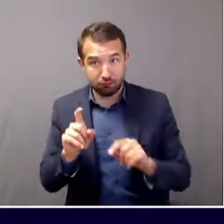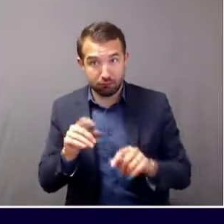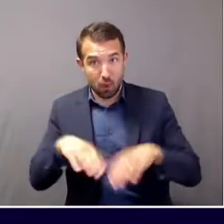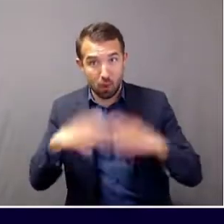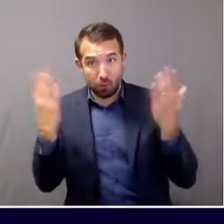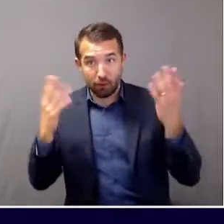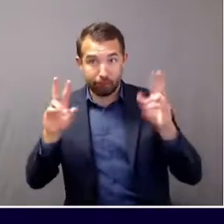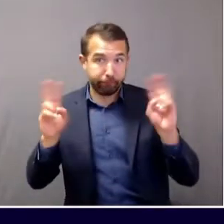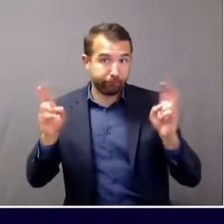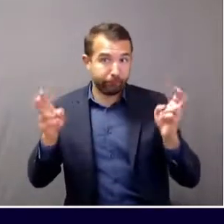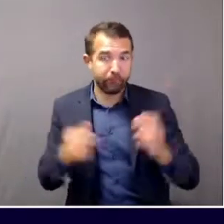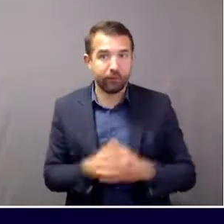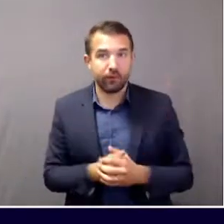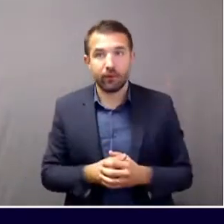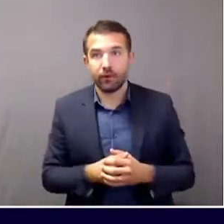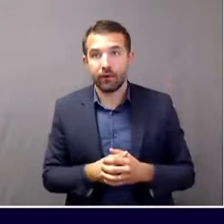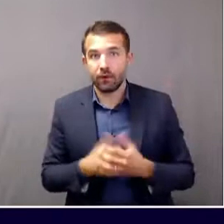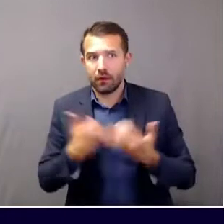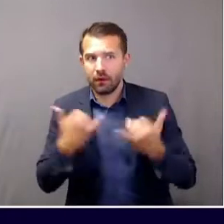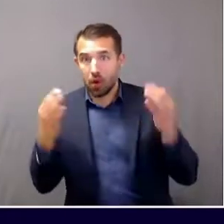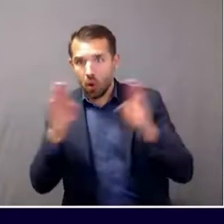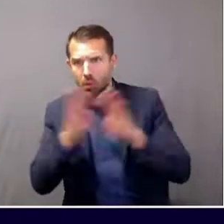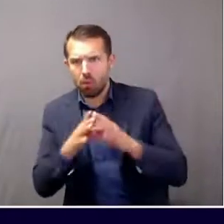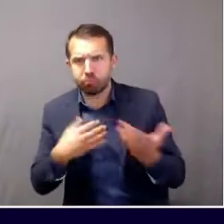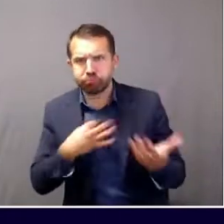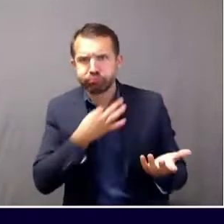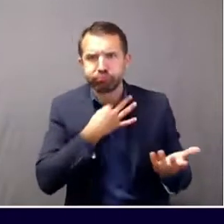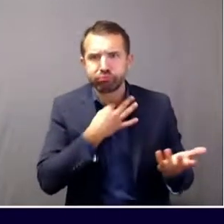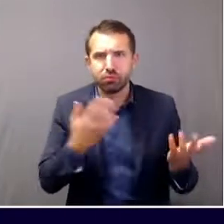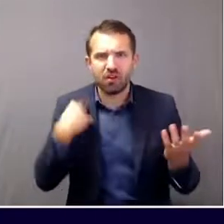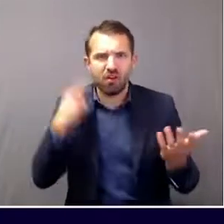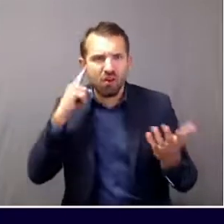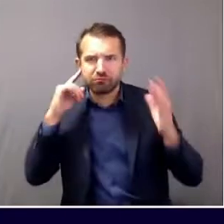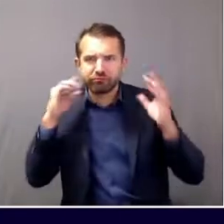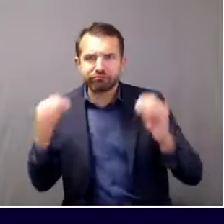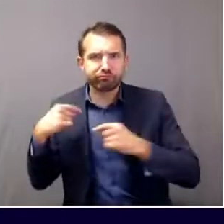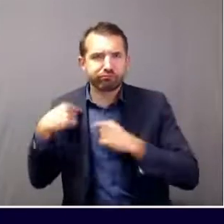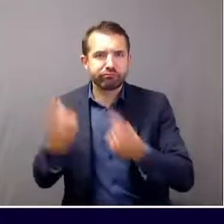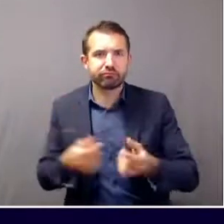active and I can